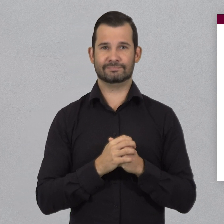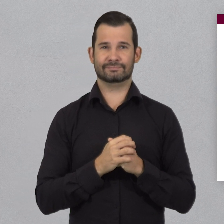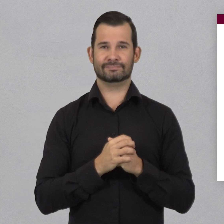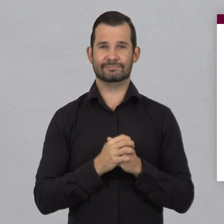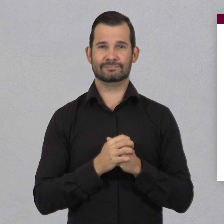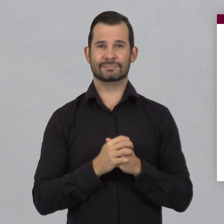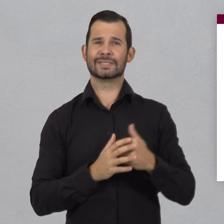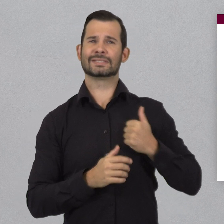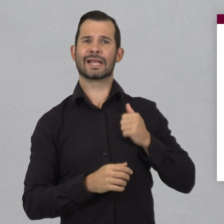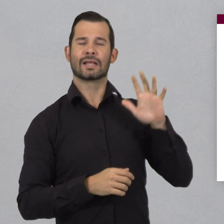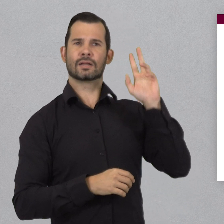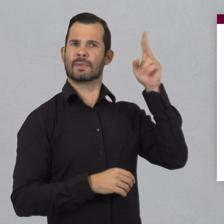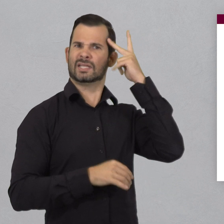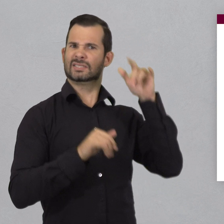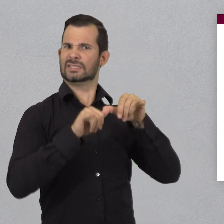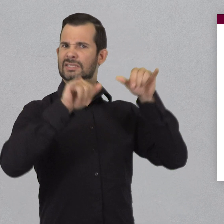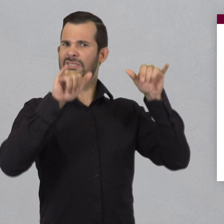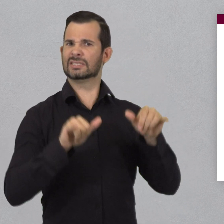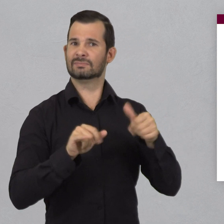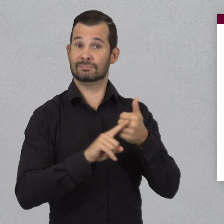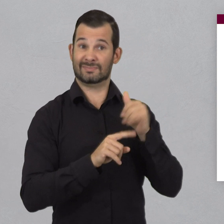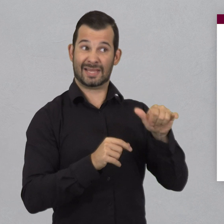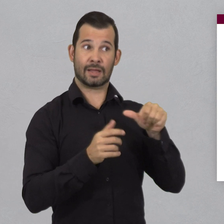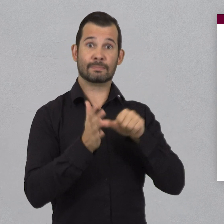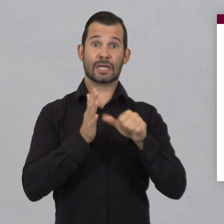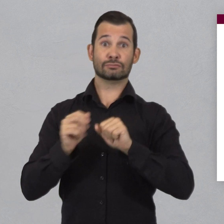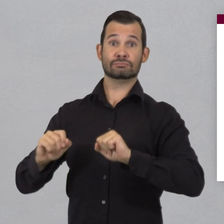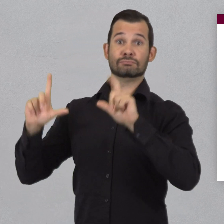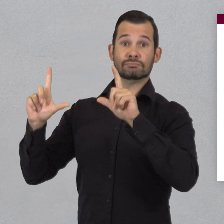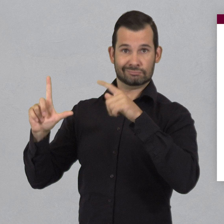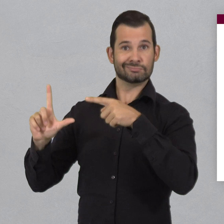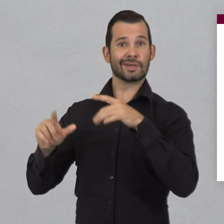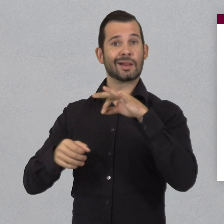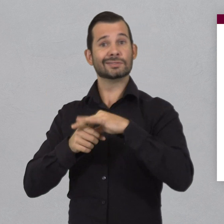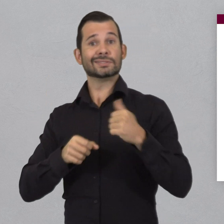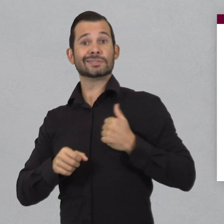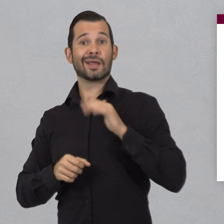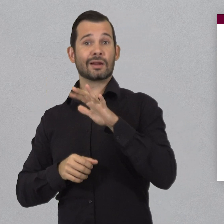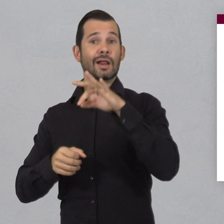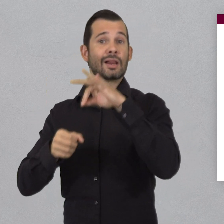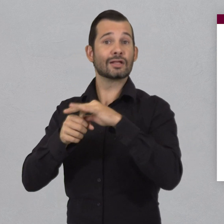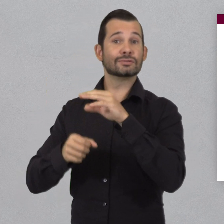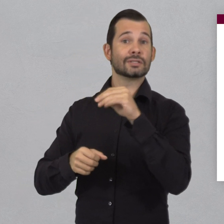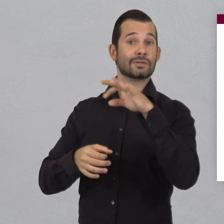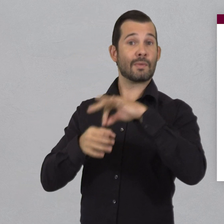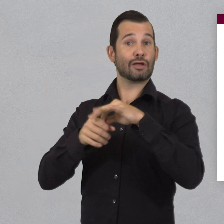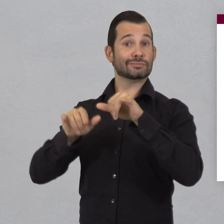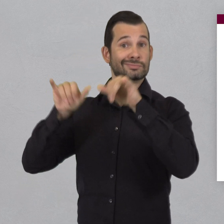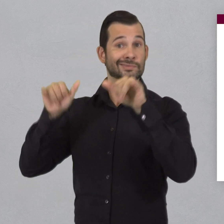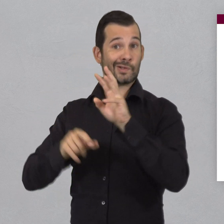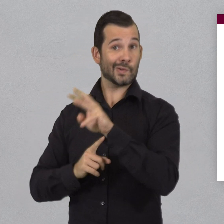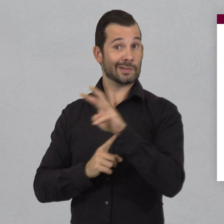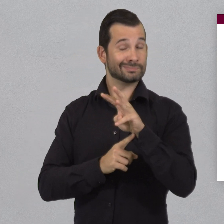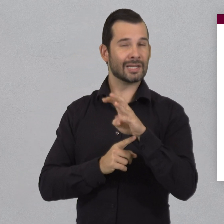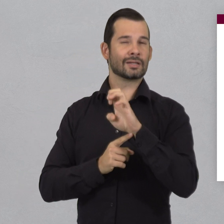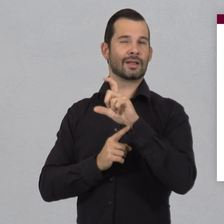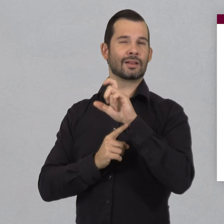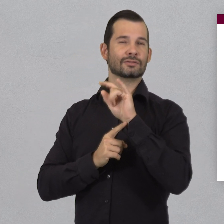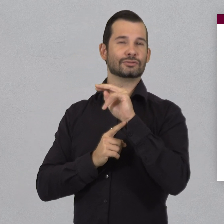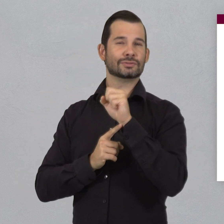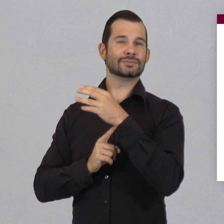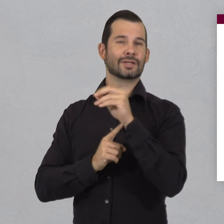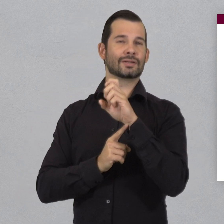· Canada’s Political System: This page on Elections Canada’s Elections and Democracy website